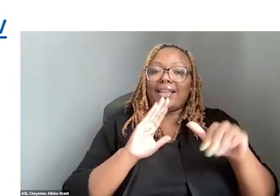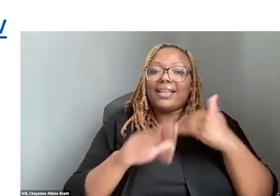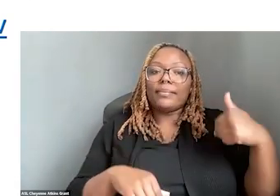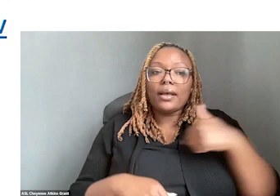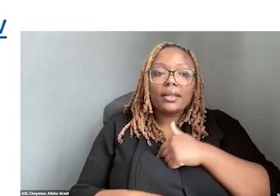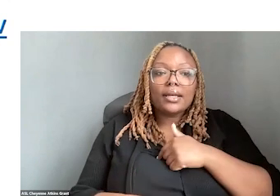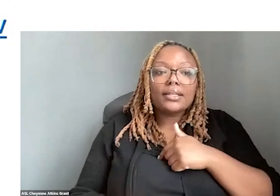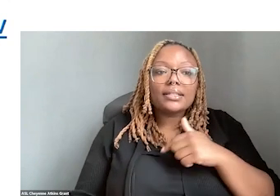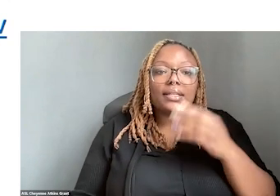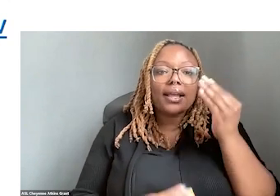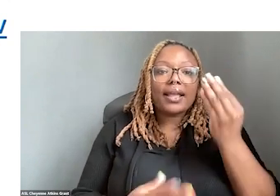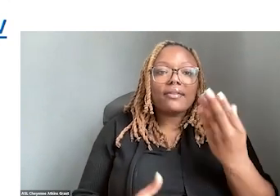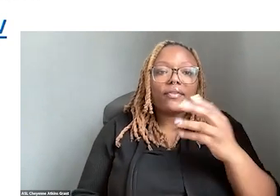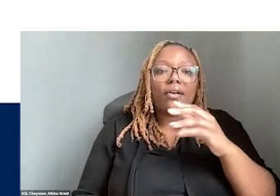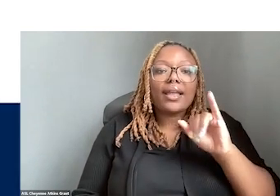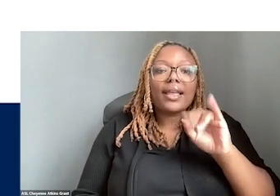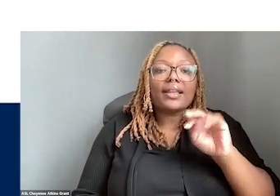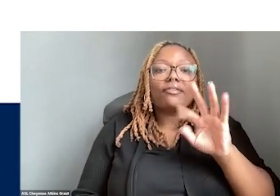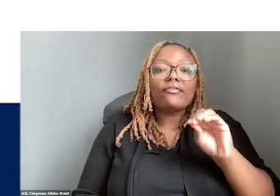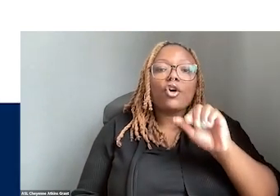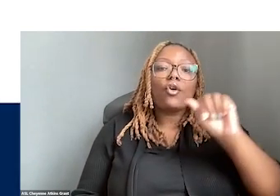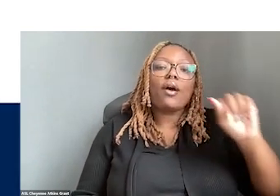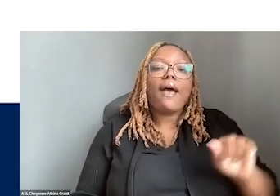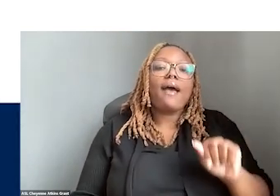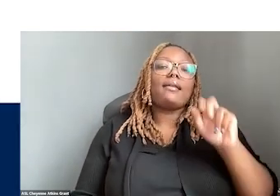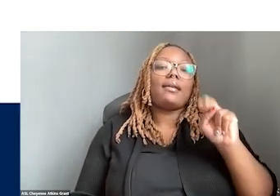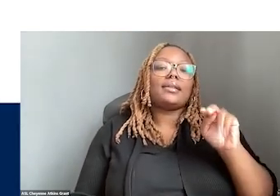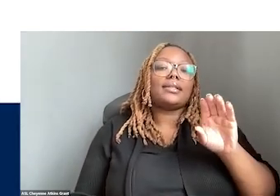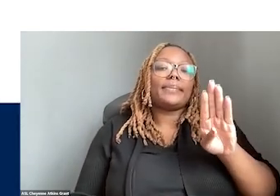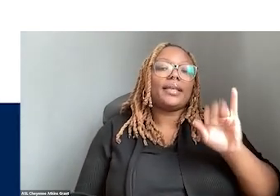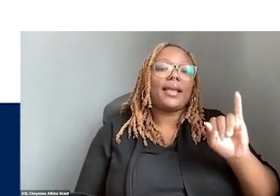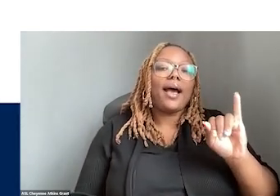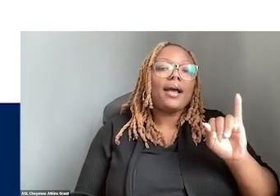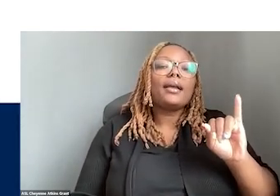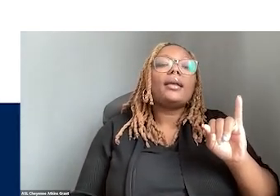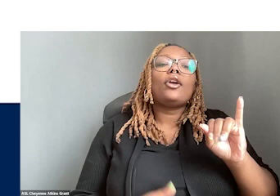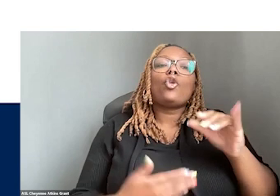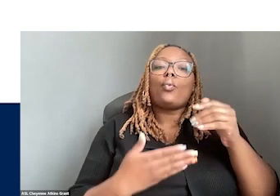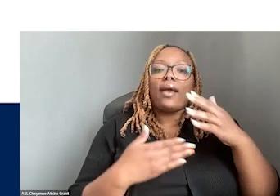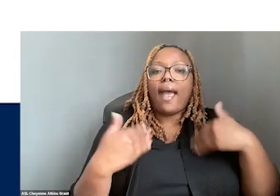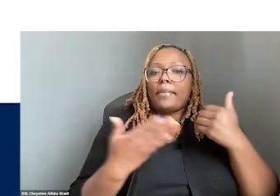We're happy to help you. Refer to the policies and procedures guide.